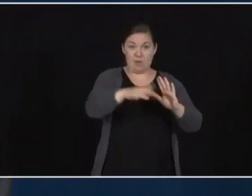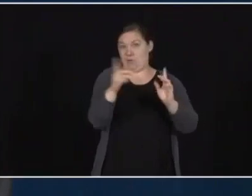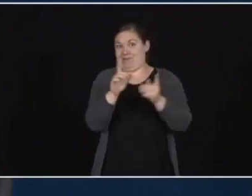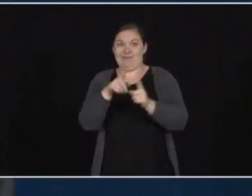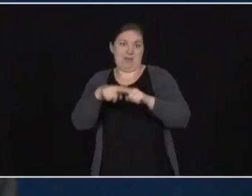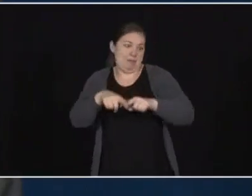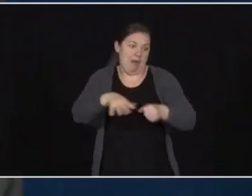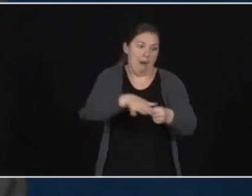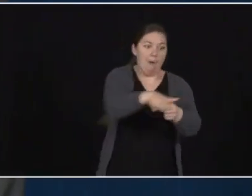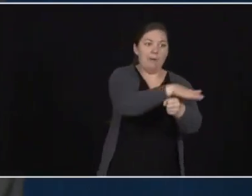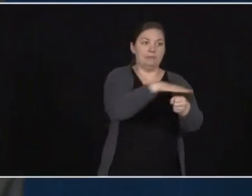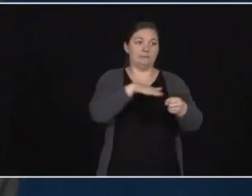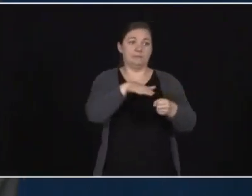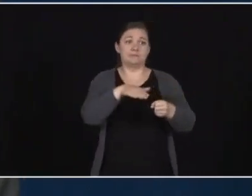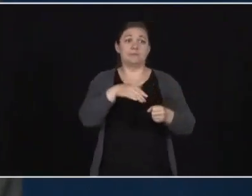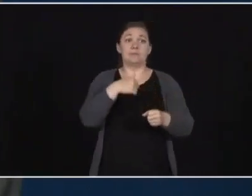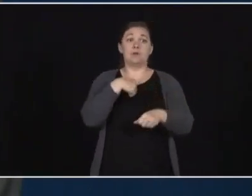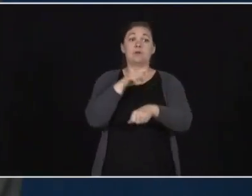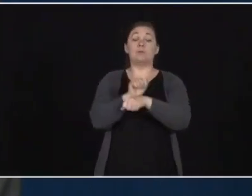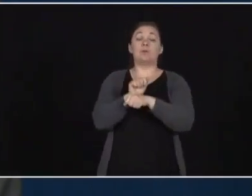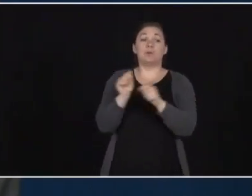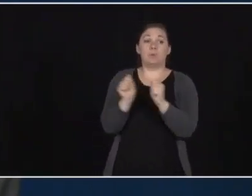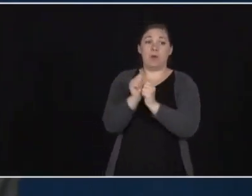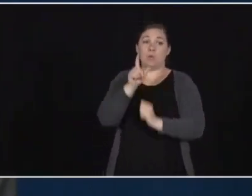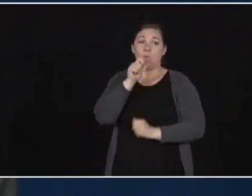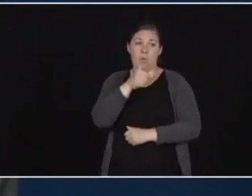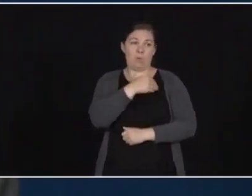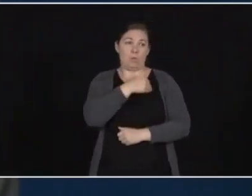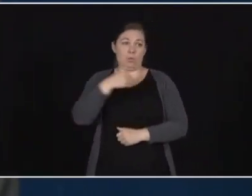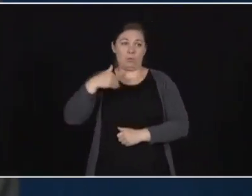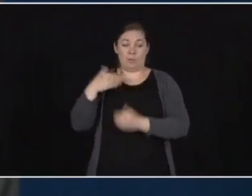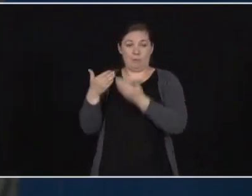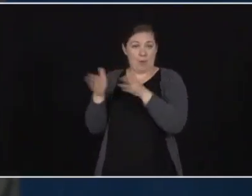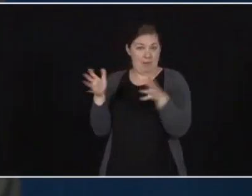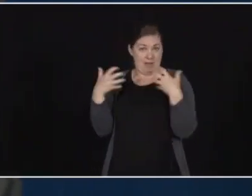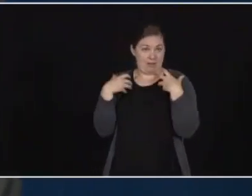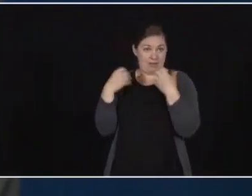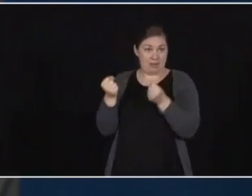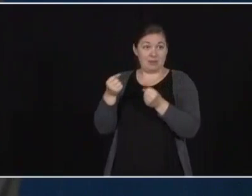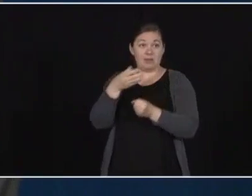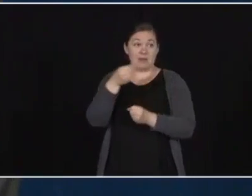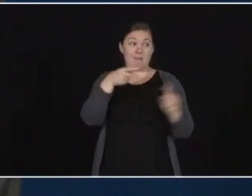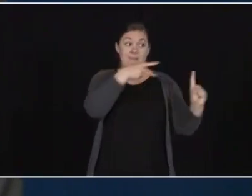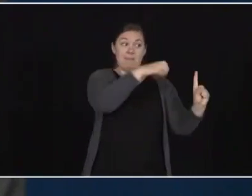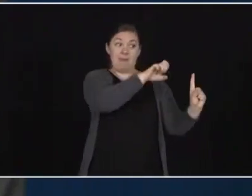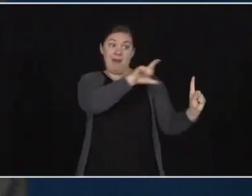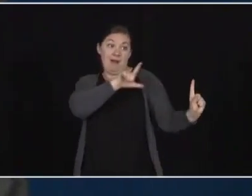very much drawing that to attention. It is a point I missed so thank you for that. It is very helpful.